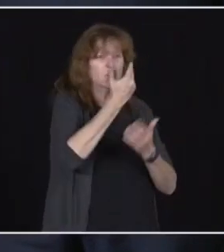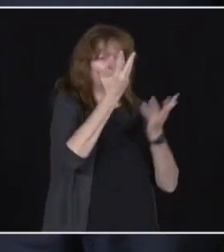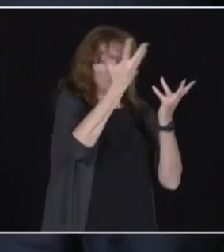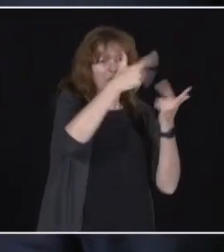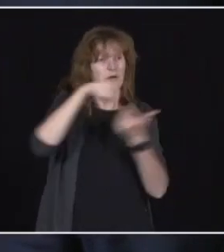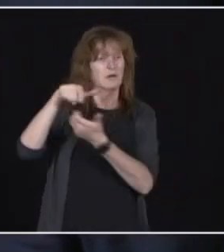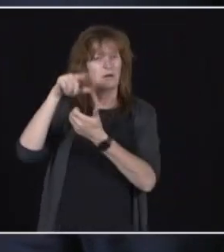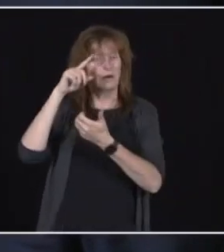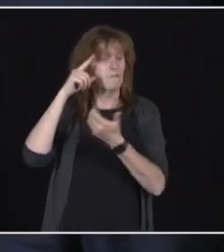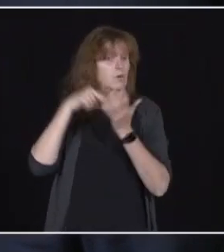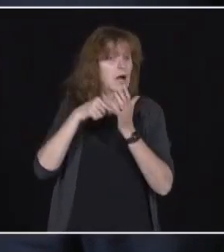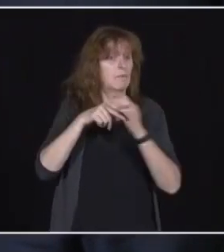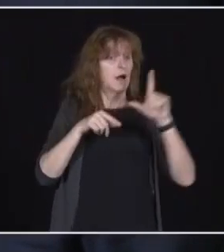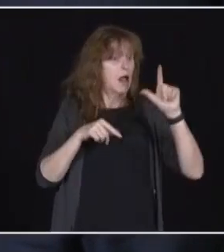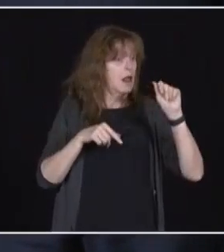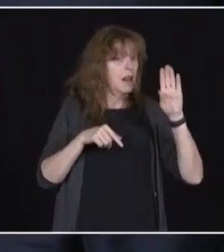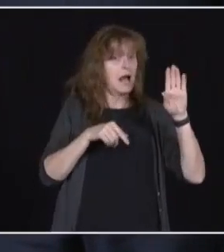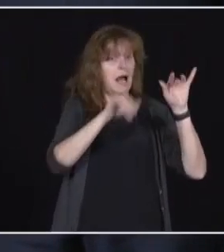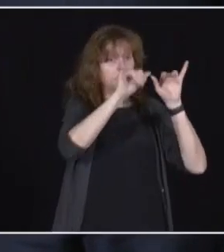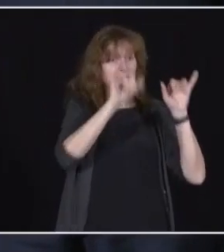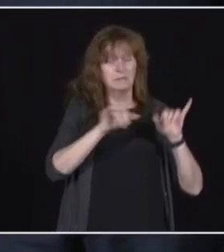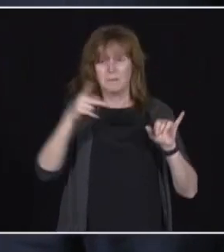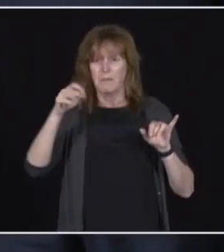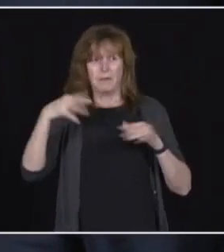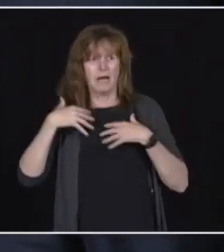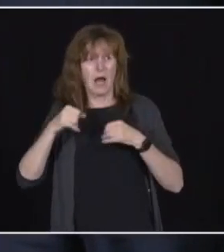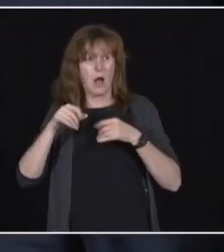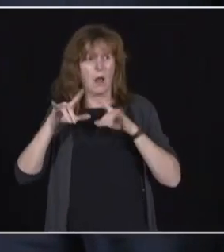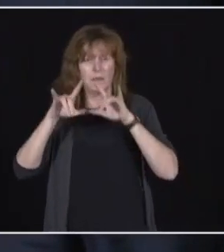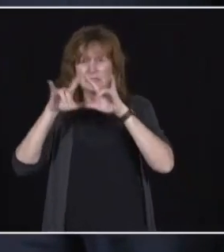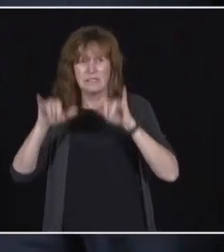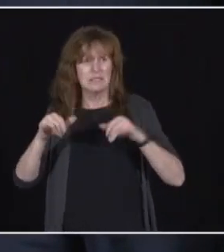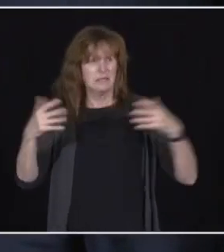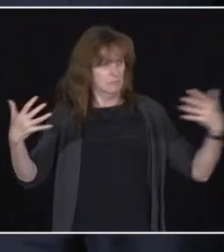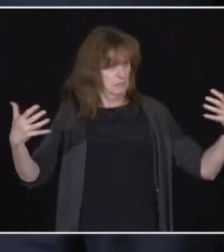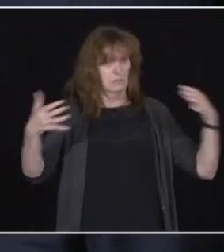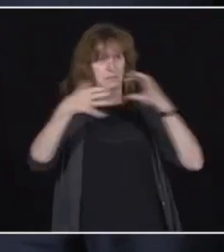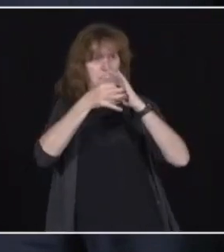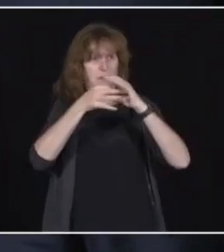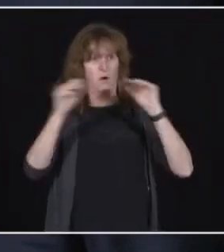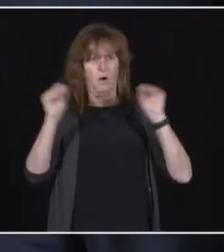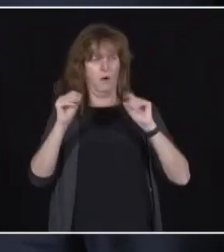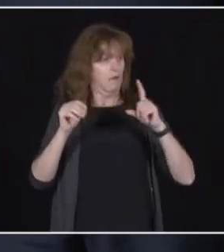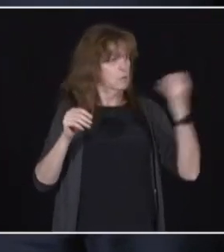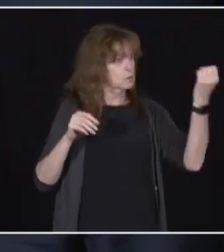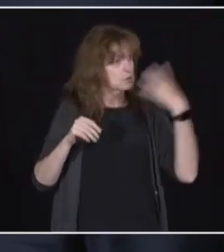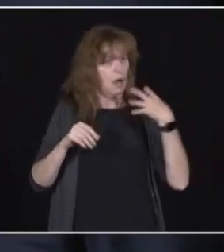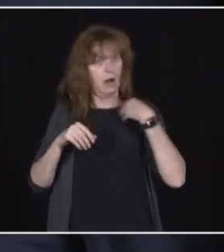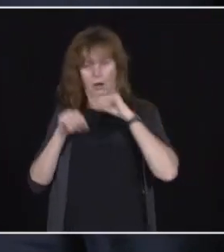We need to update them. We need to make sure that they are modern, coherent systems that we are together.